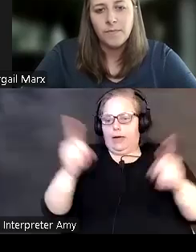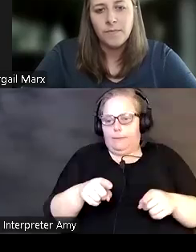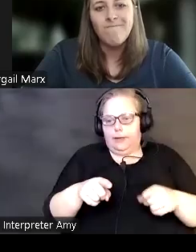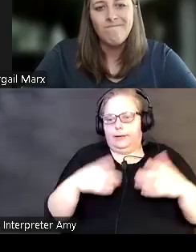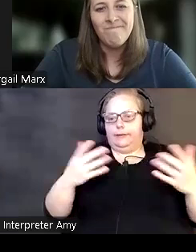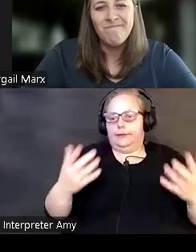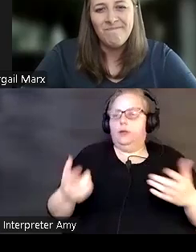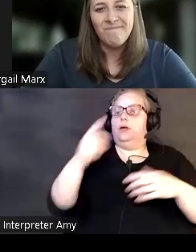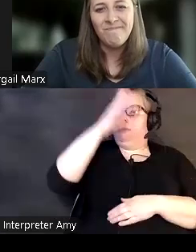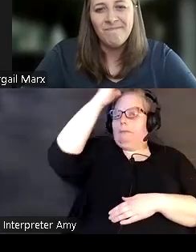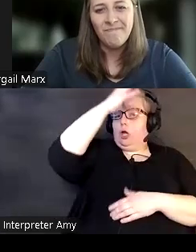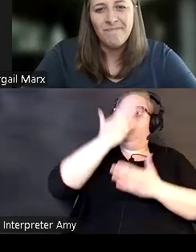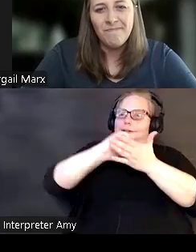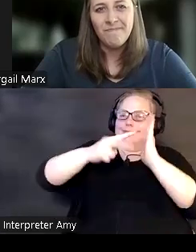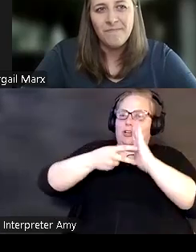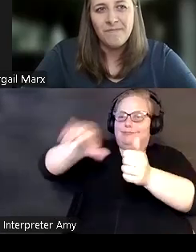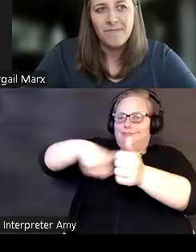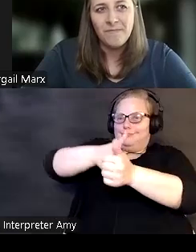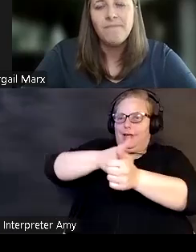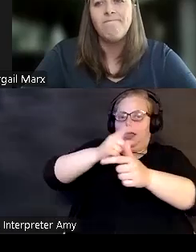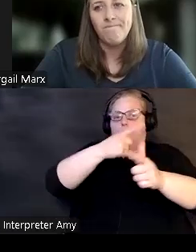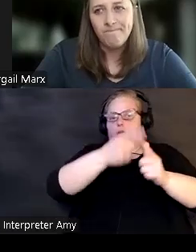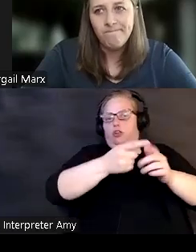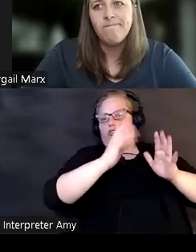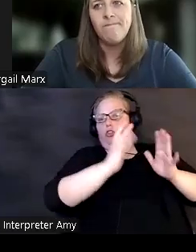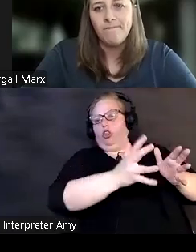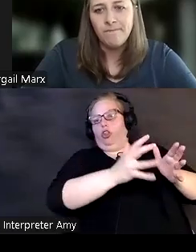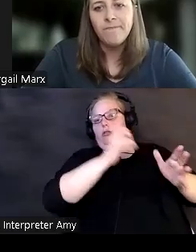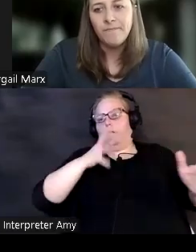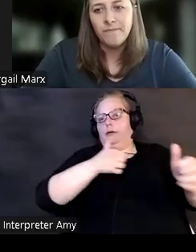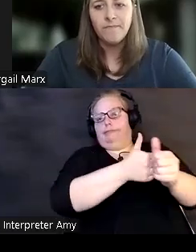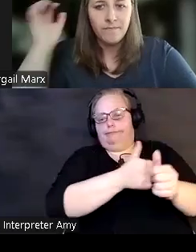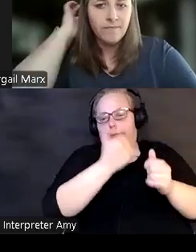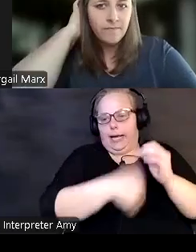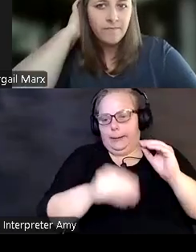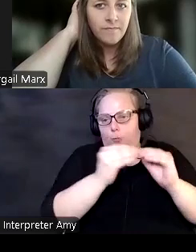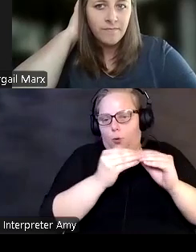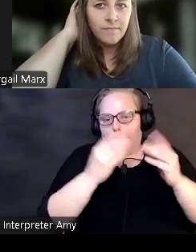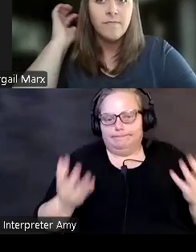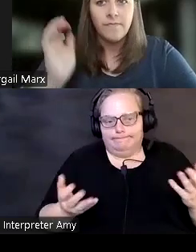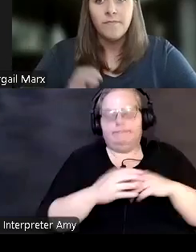or whoever developed that app then abandon it. So I think that is also certainly something to